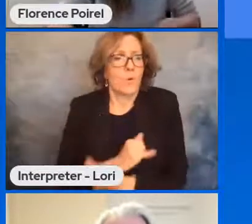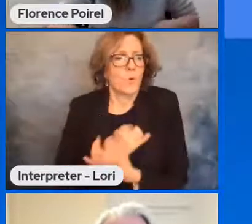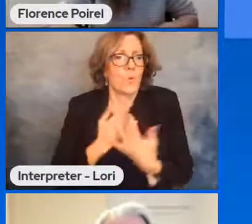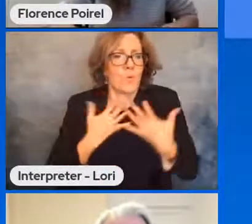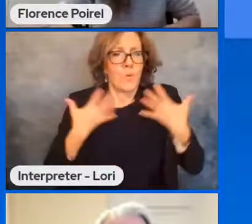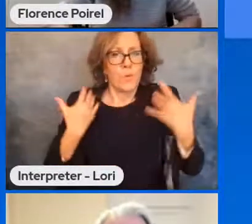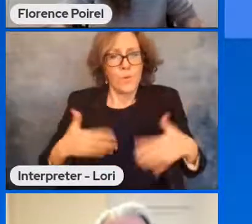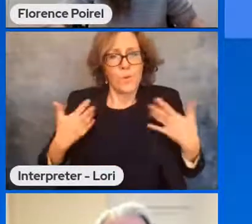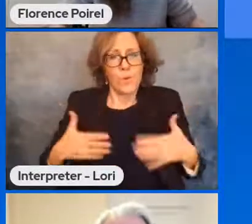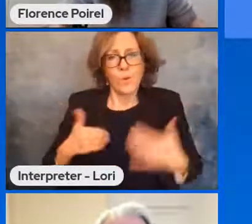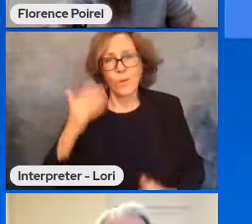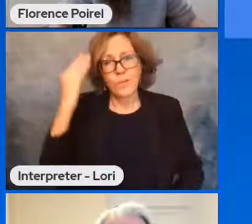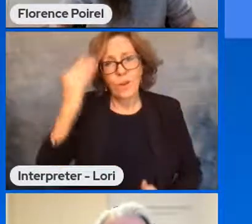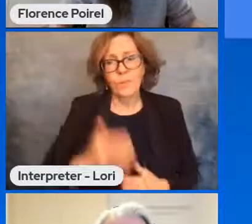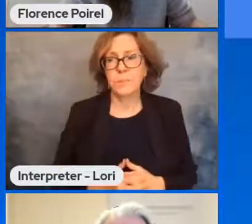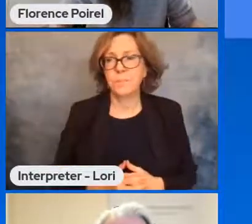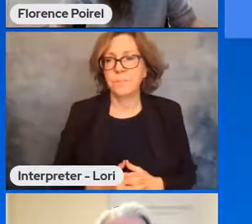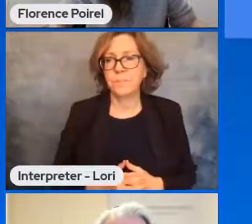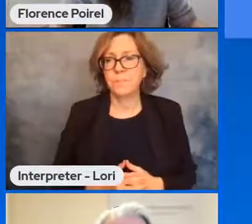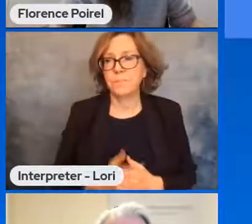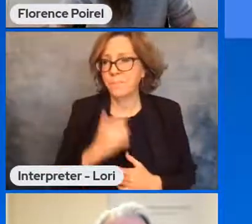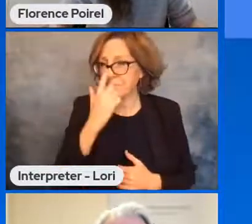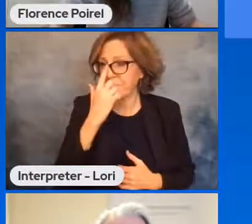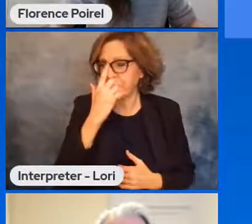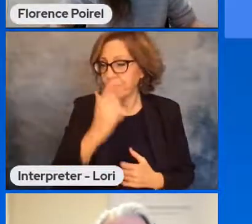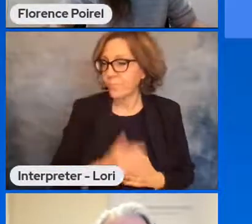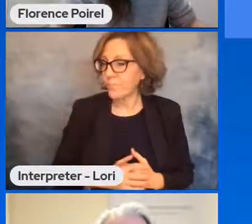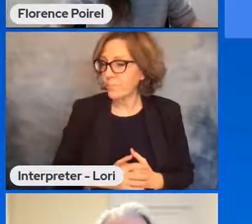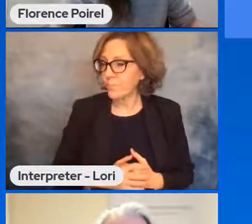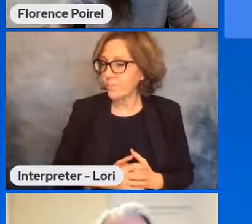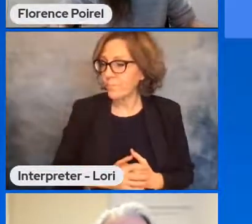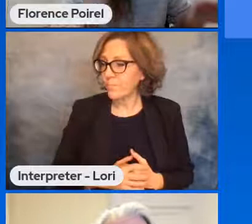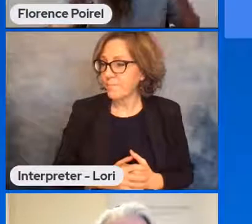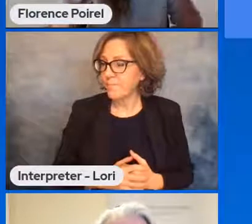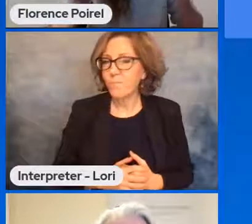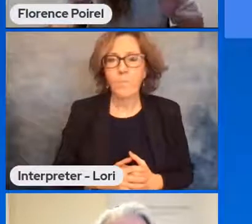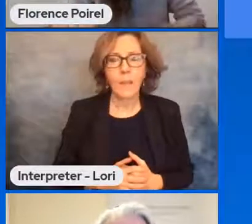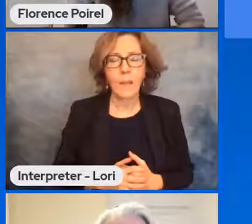I feel like too often we take accessibility